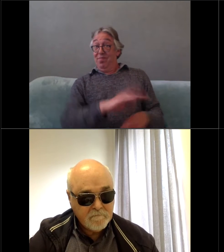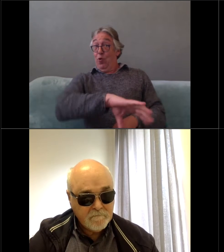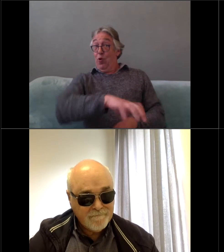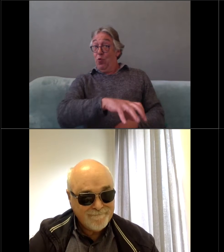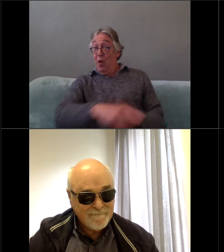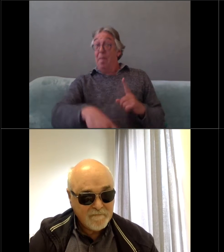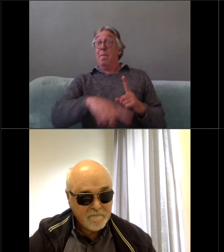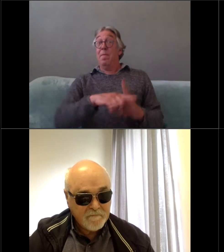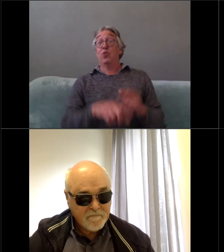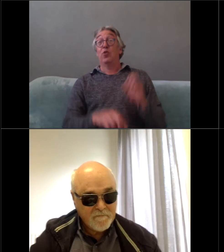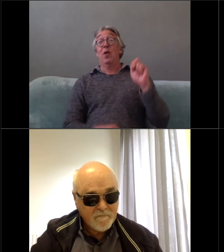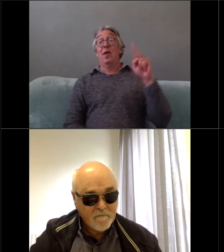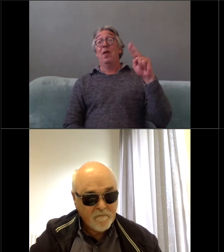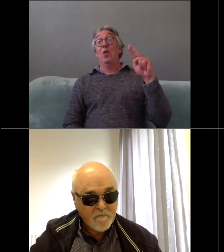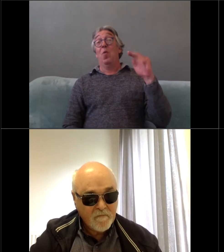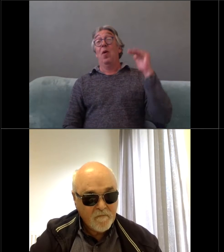Yannis, please, the floor is yours.